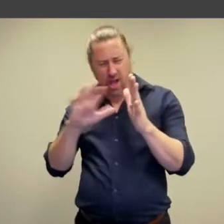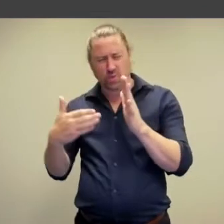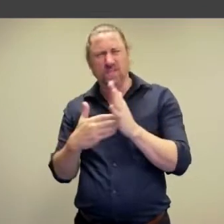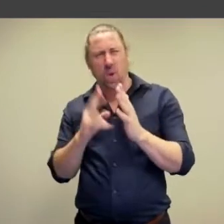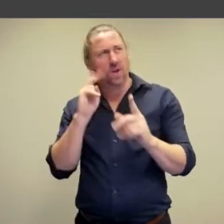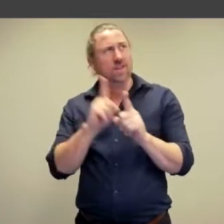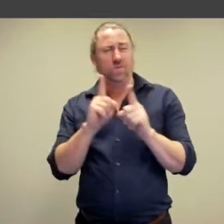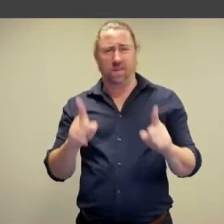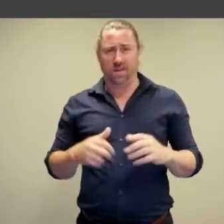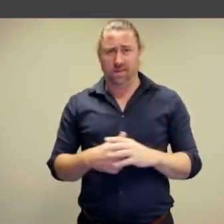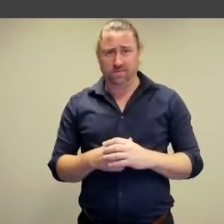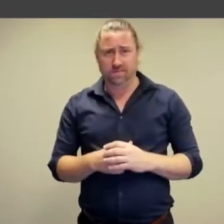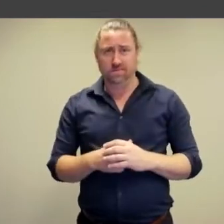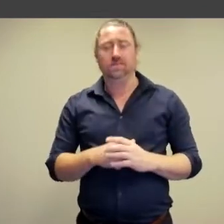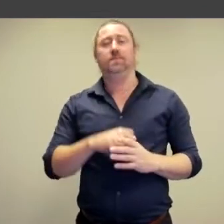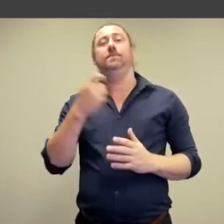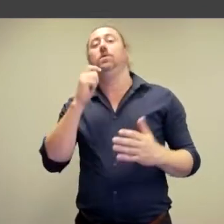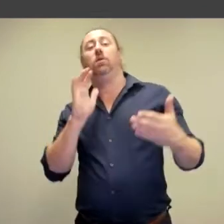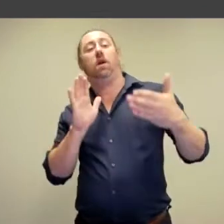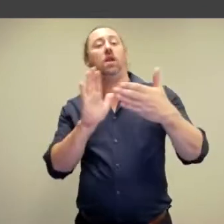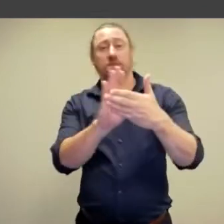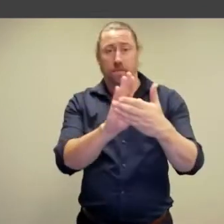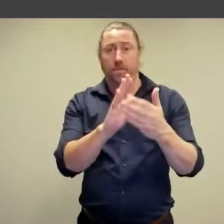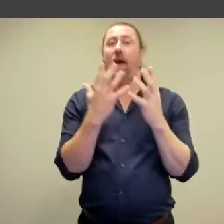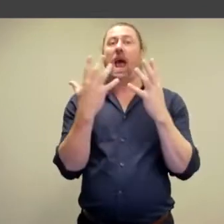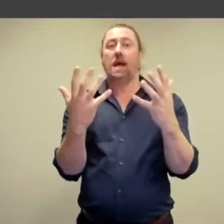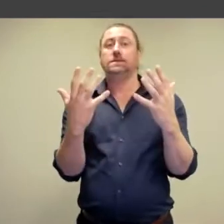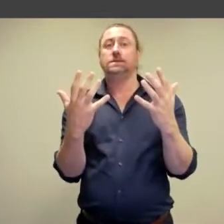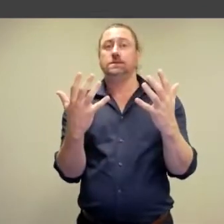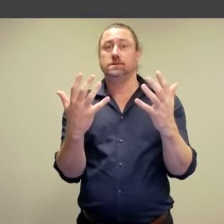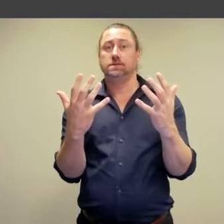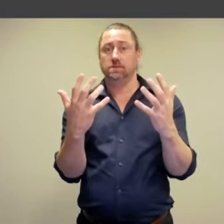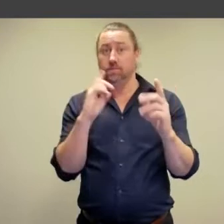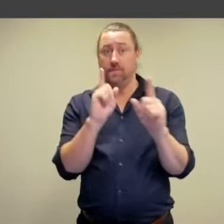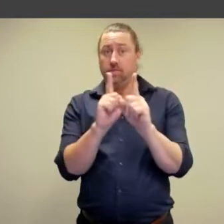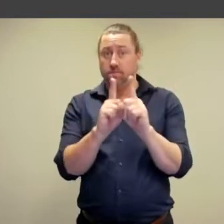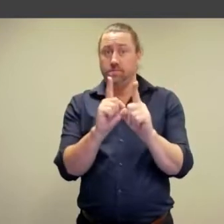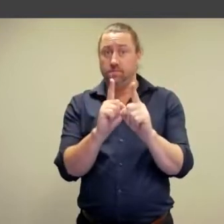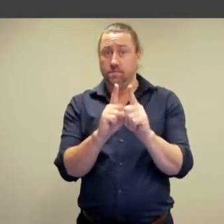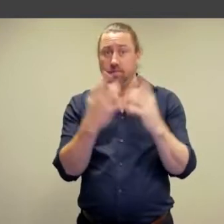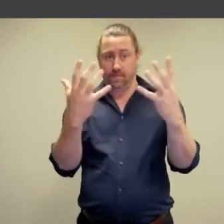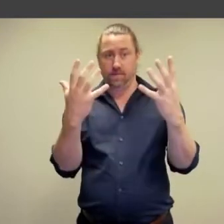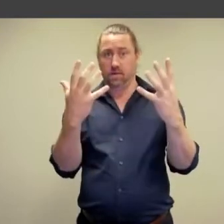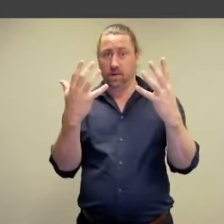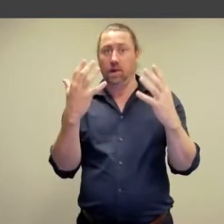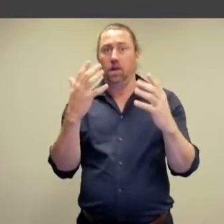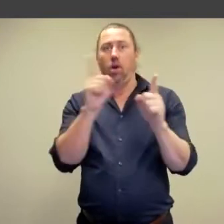Next, it cuts to a close-up of her hands and we see this same kind of action